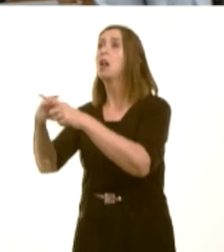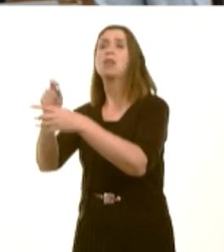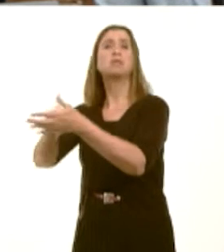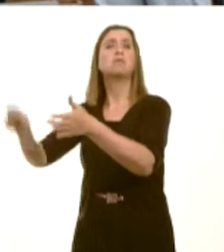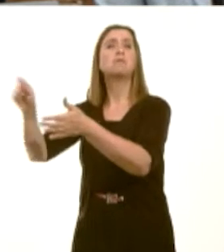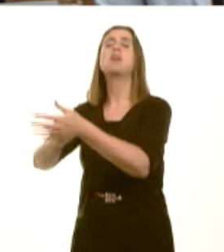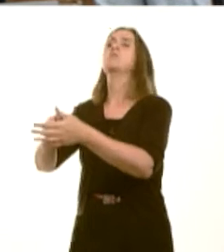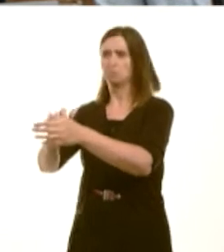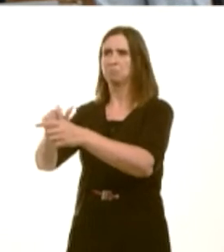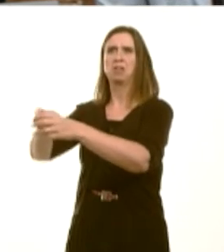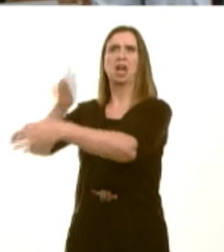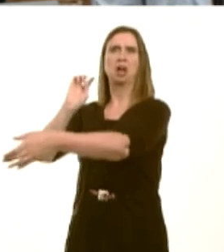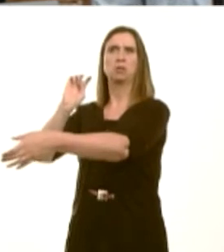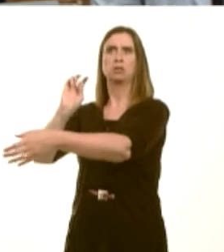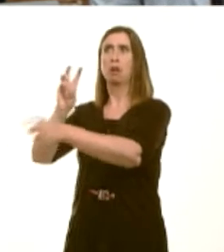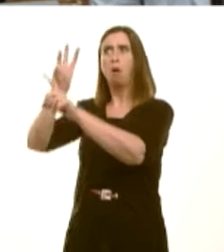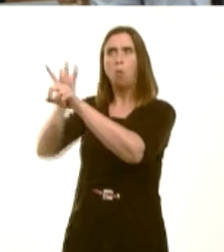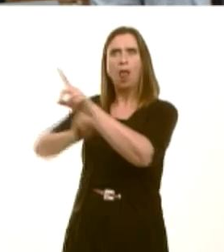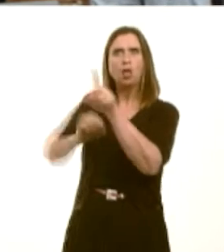I think there would be a constitutional crisis about that.